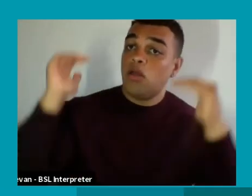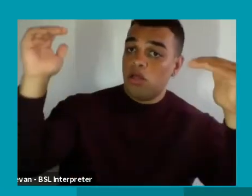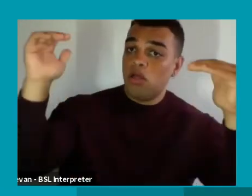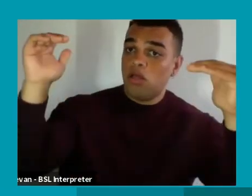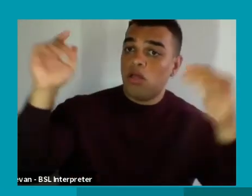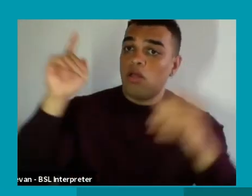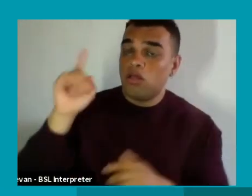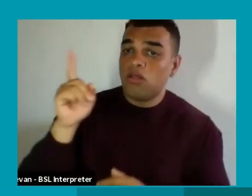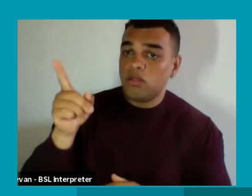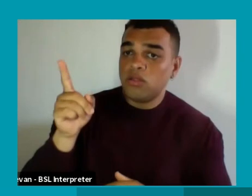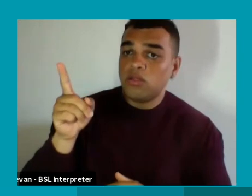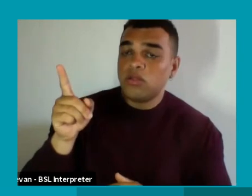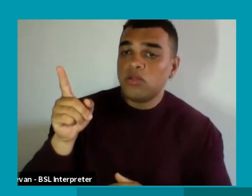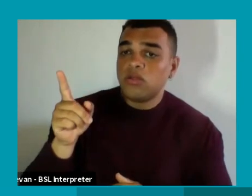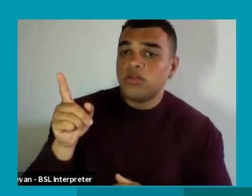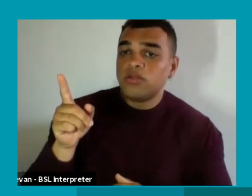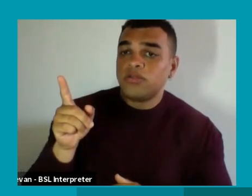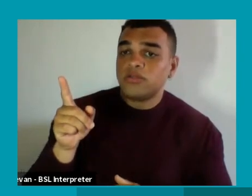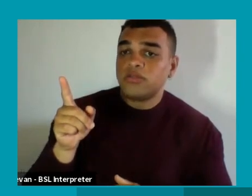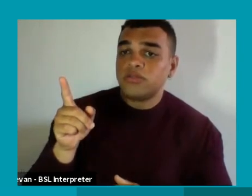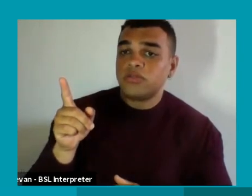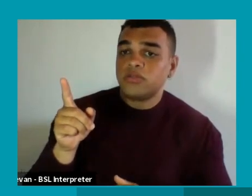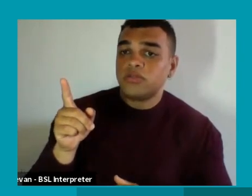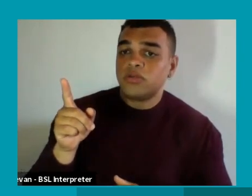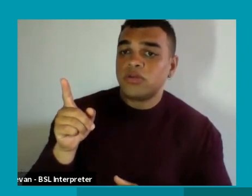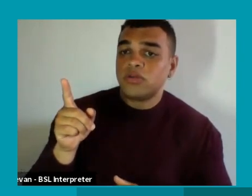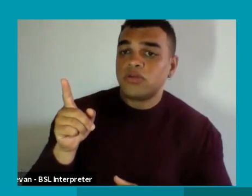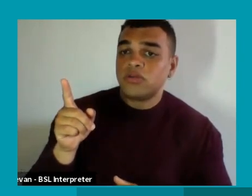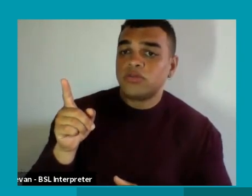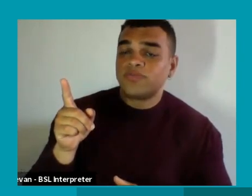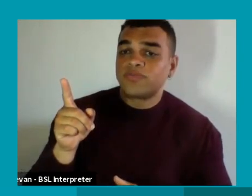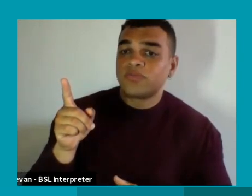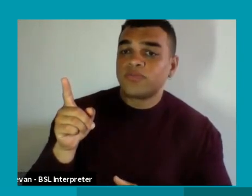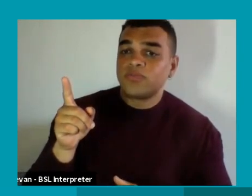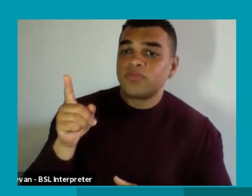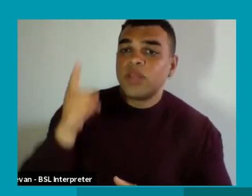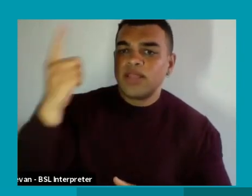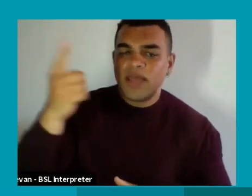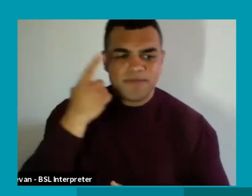get that that badge every three years. They have to prove that they're making adjustments in the recruitment